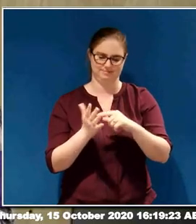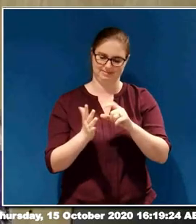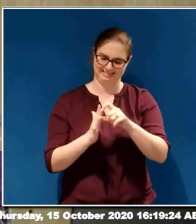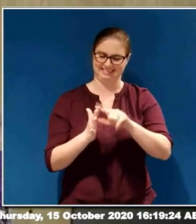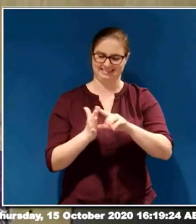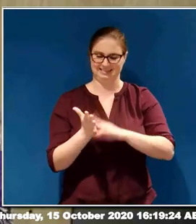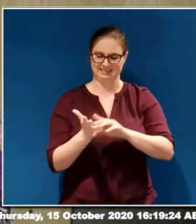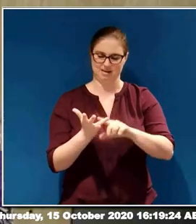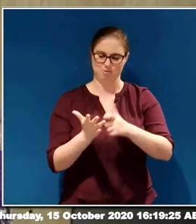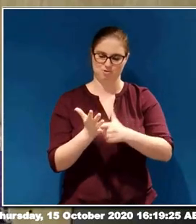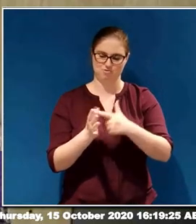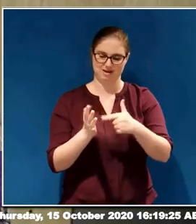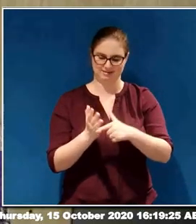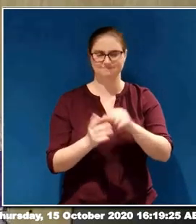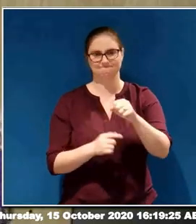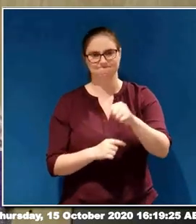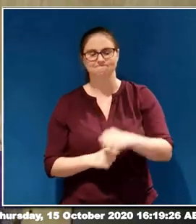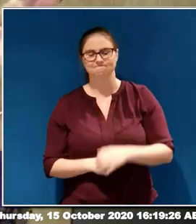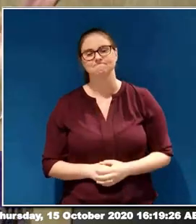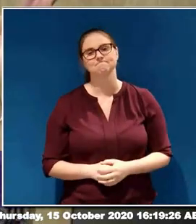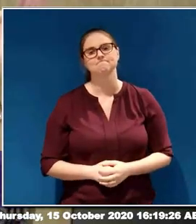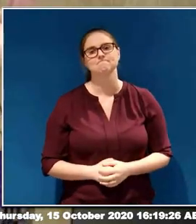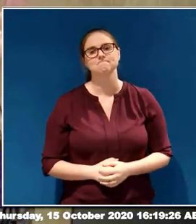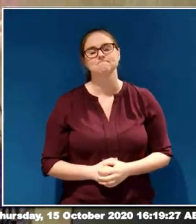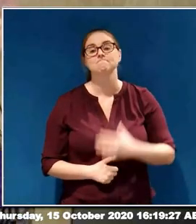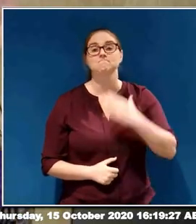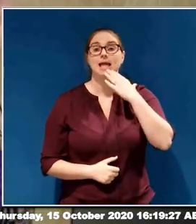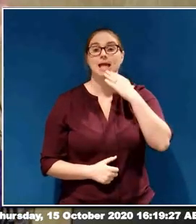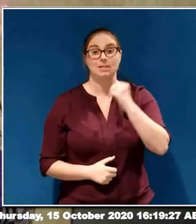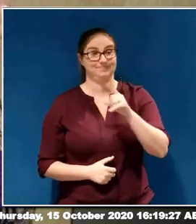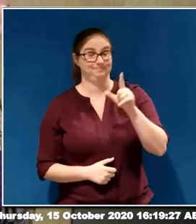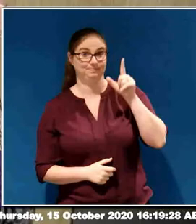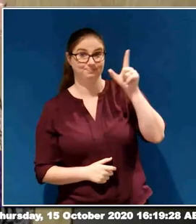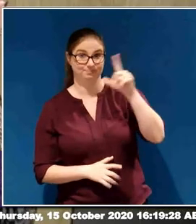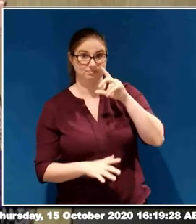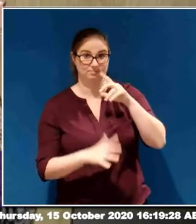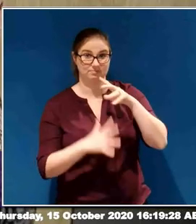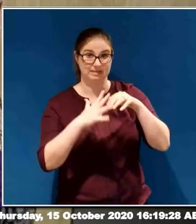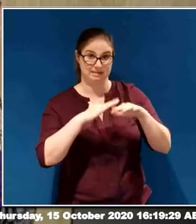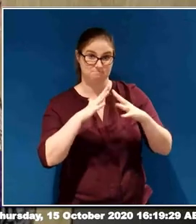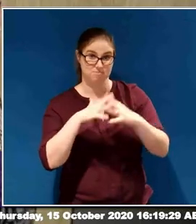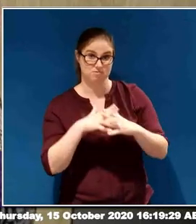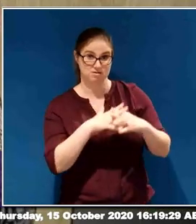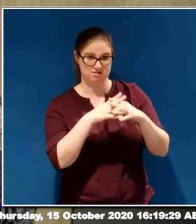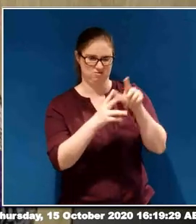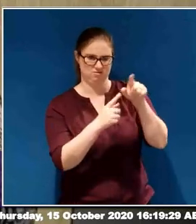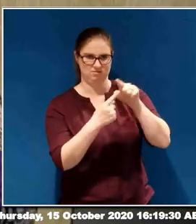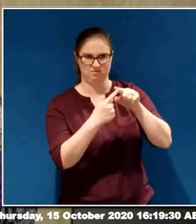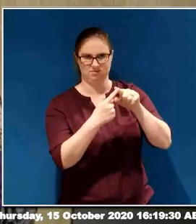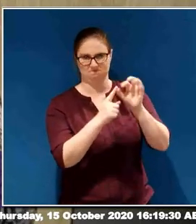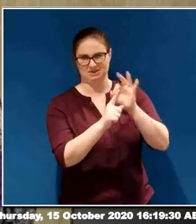What they started doing was removing schools' ability to use exclusion